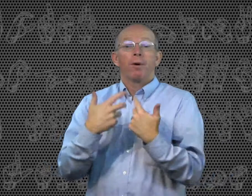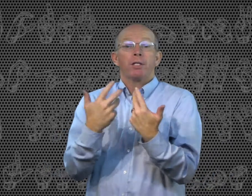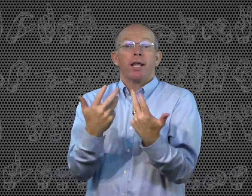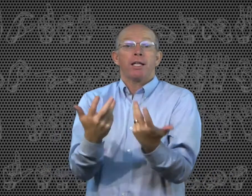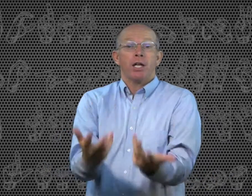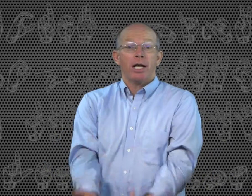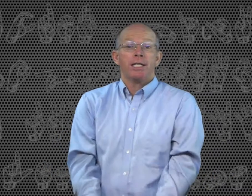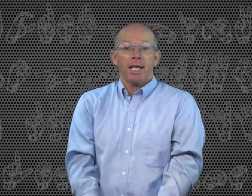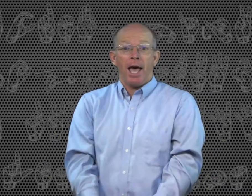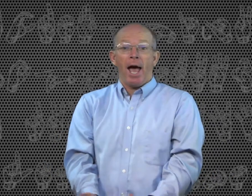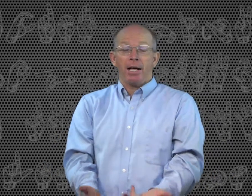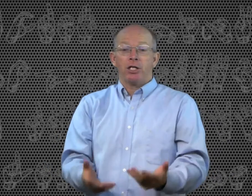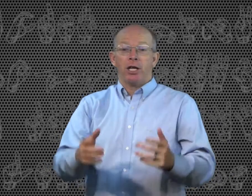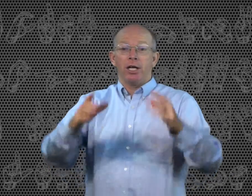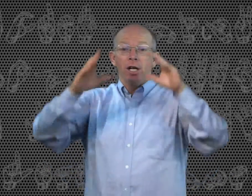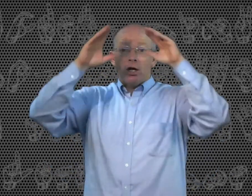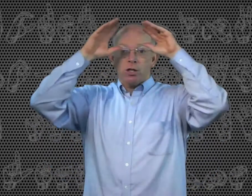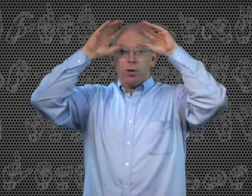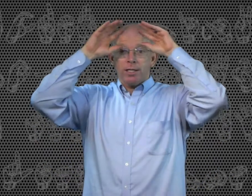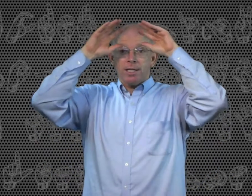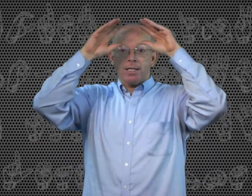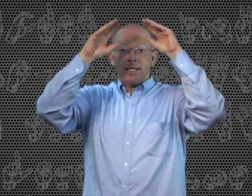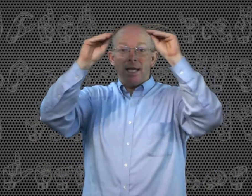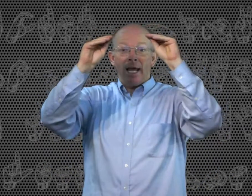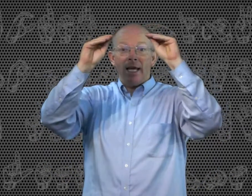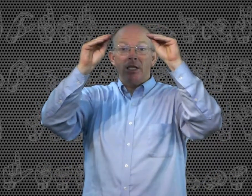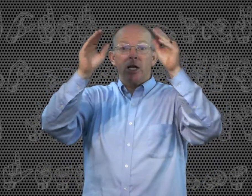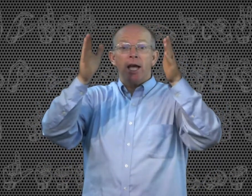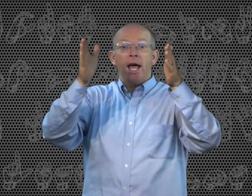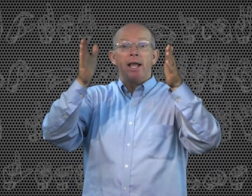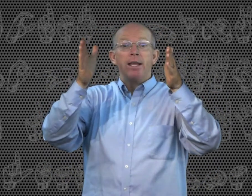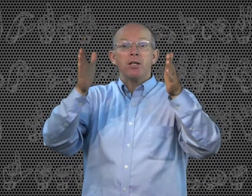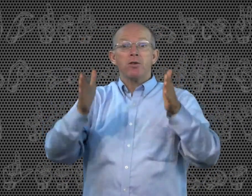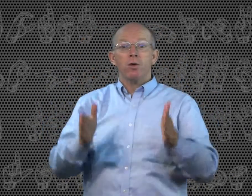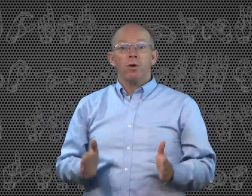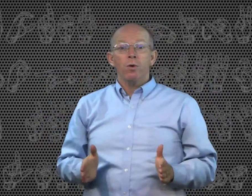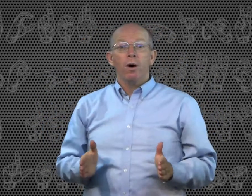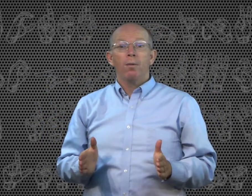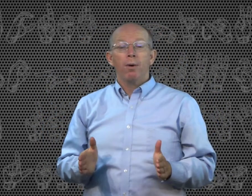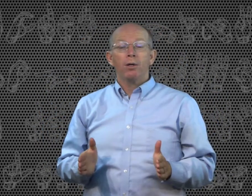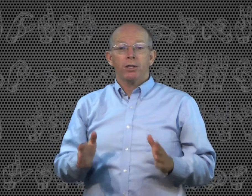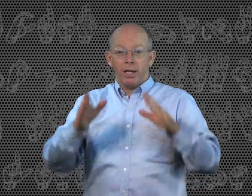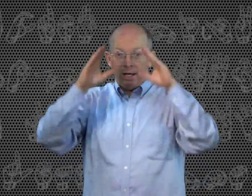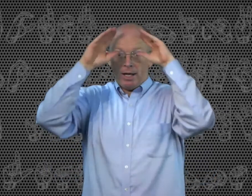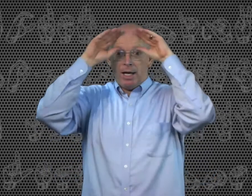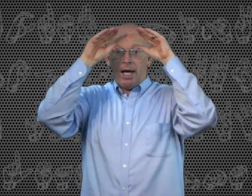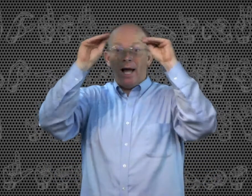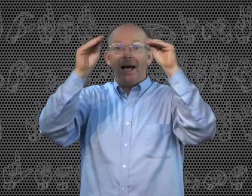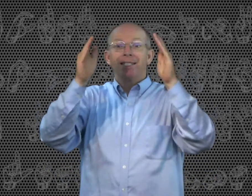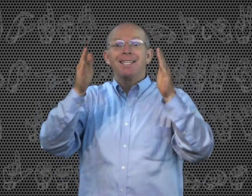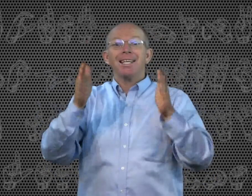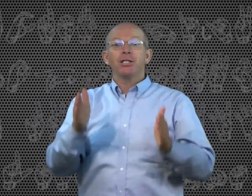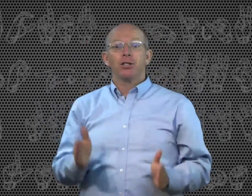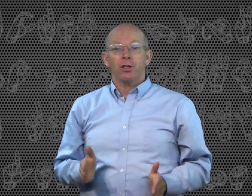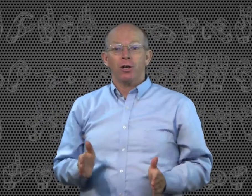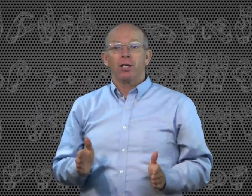The person that does the action. This is TEACH and then you do PERSON. TEACHER